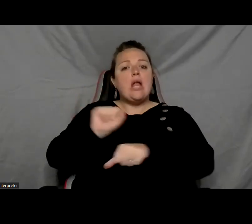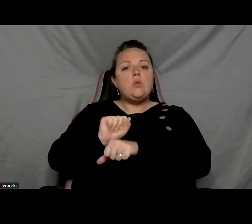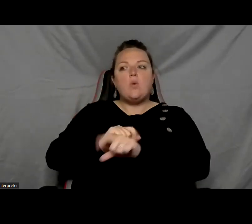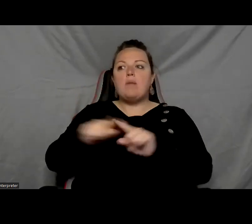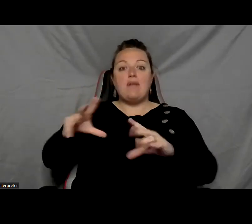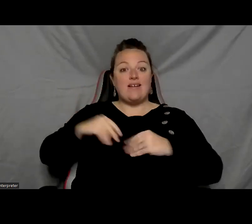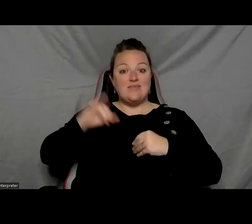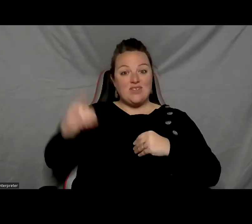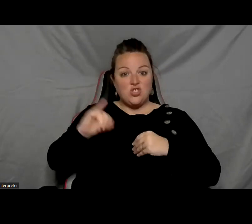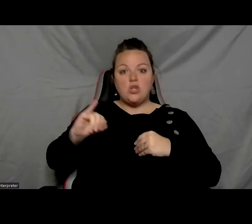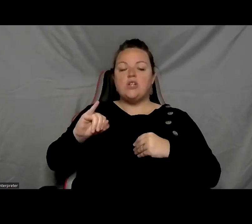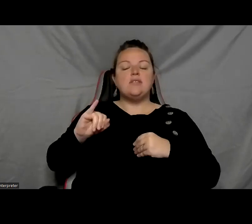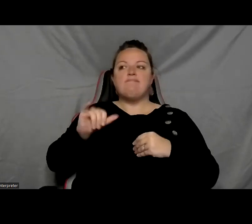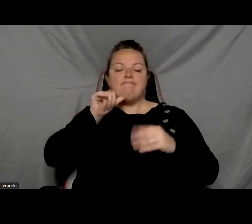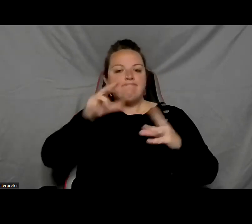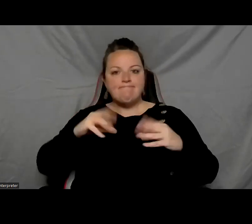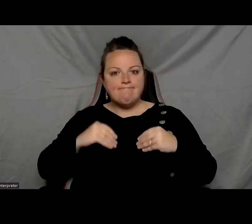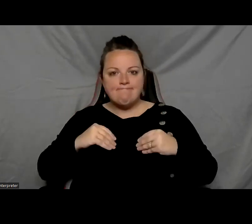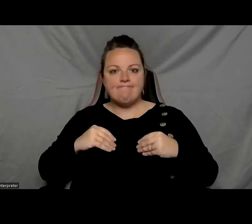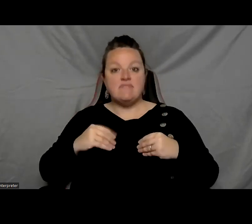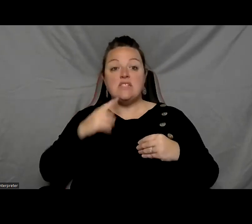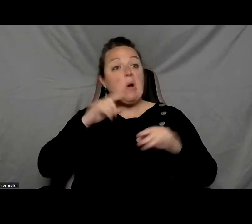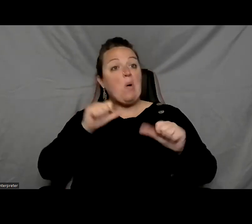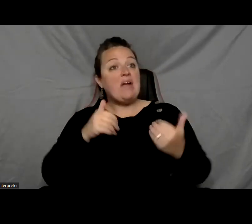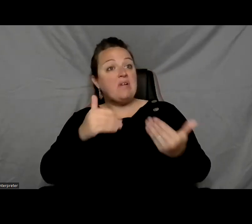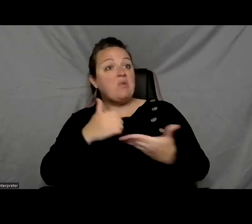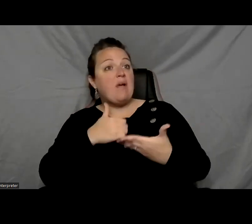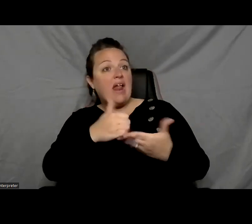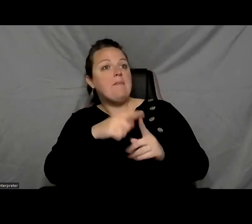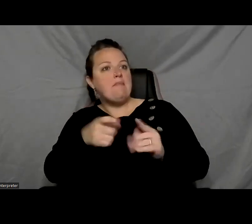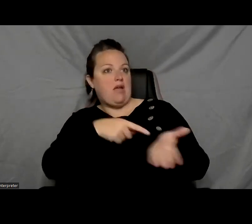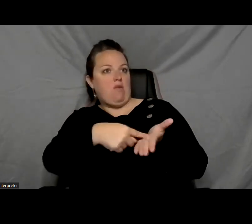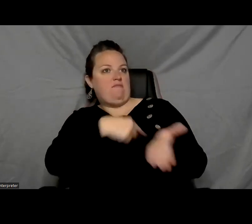directly. I can tell you now, for a lot of people, that's not an option.